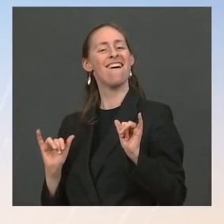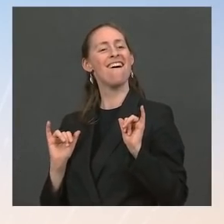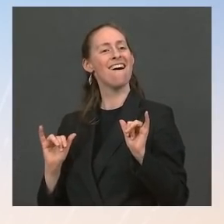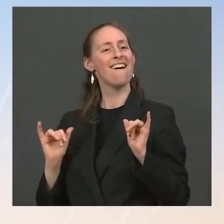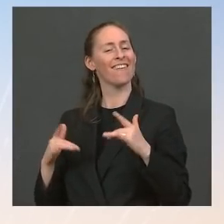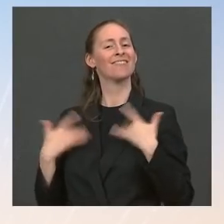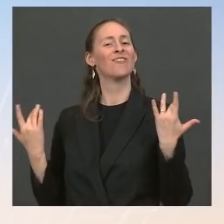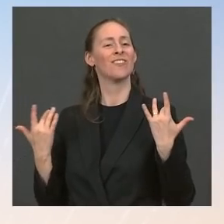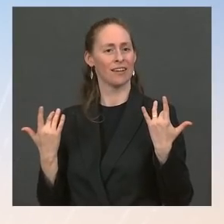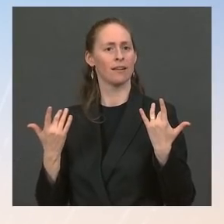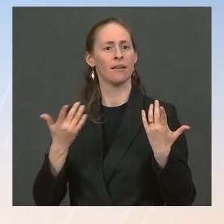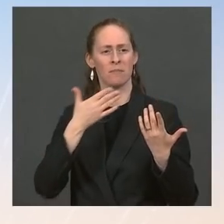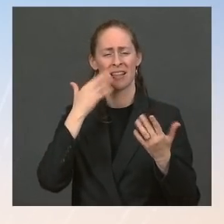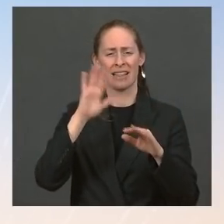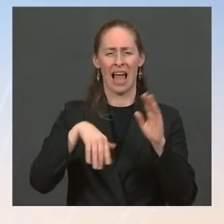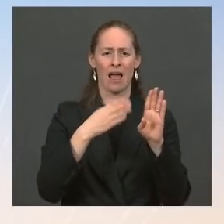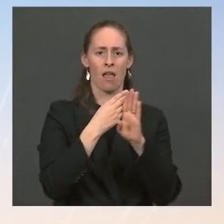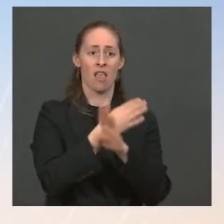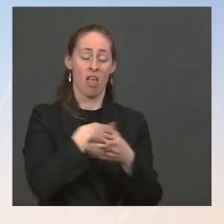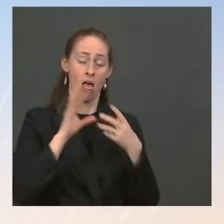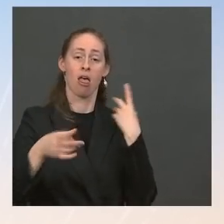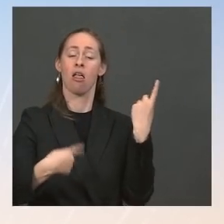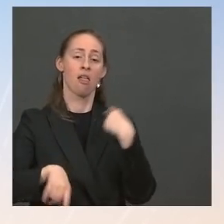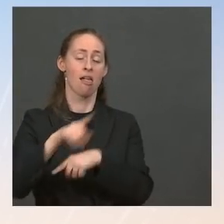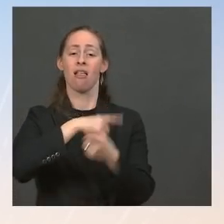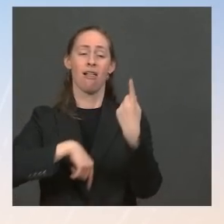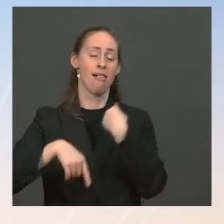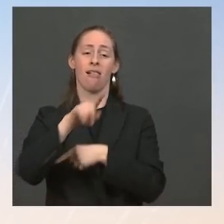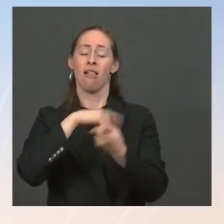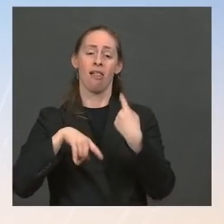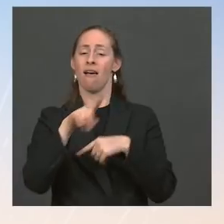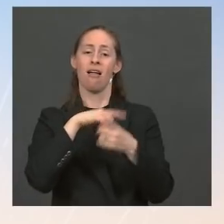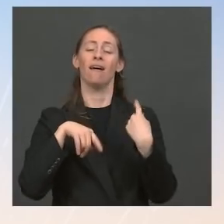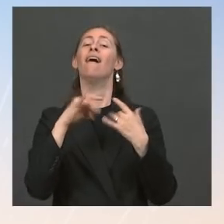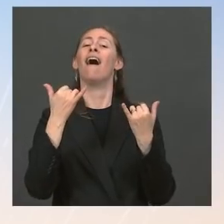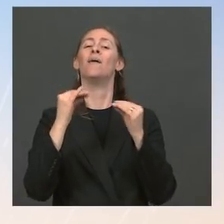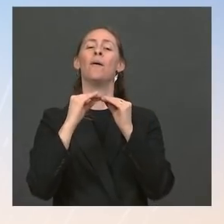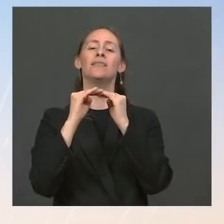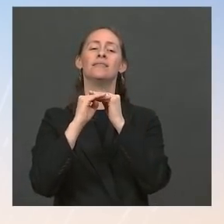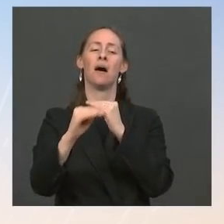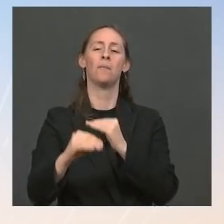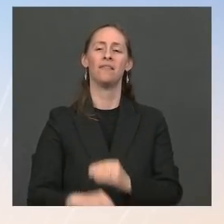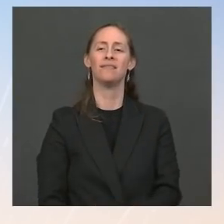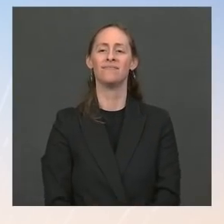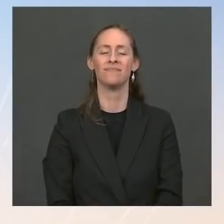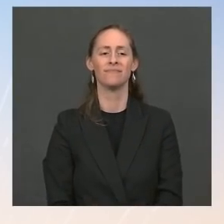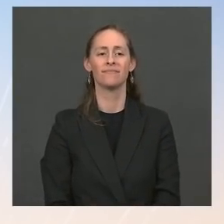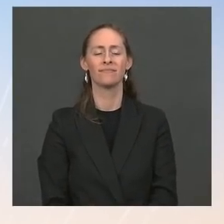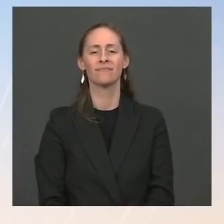Go ahead. The Press: Yeah. Is it the White House's expectation that the House will take action -- take up a vote on the Build Back Better